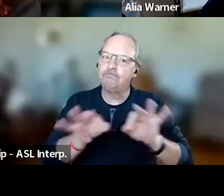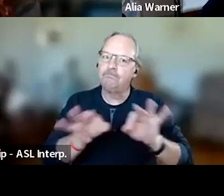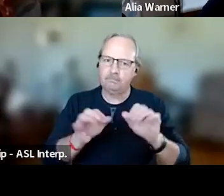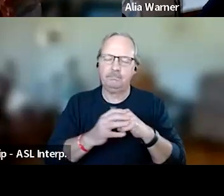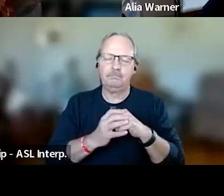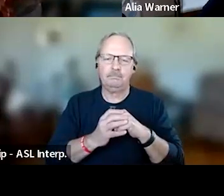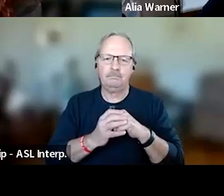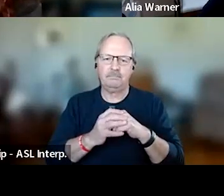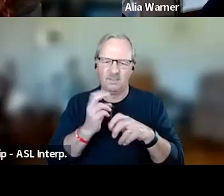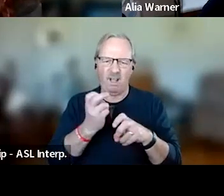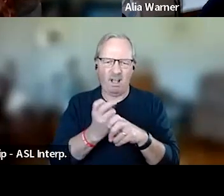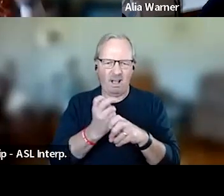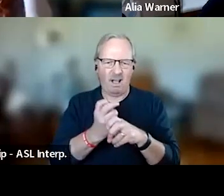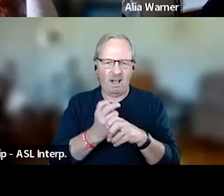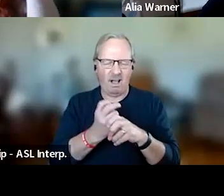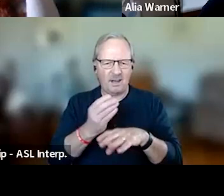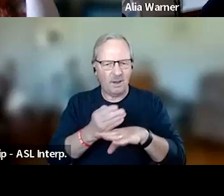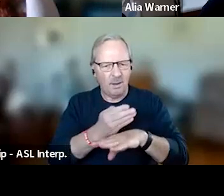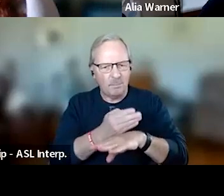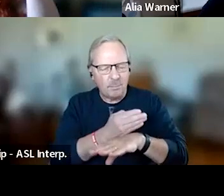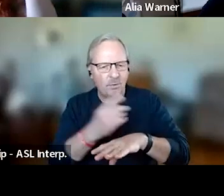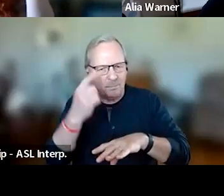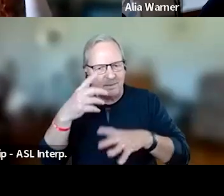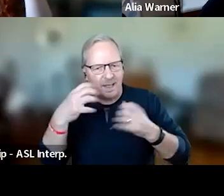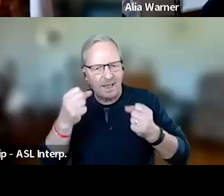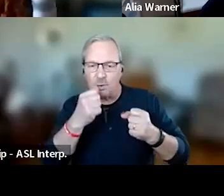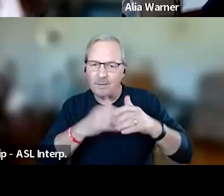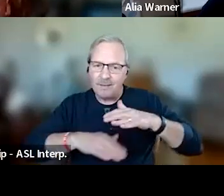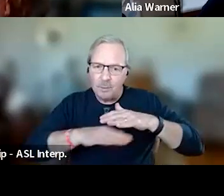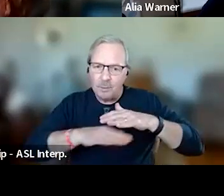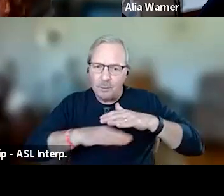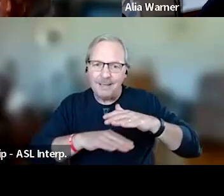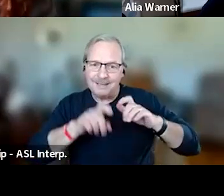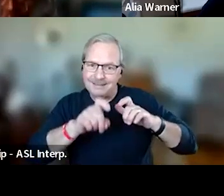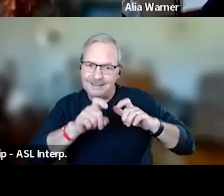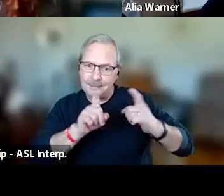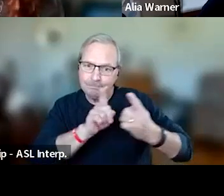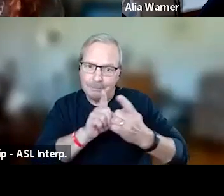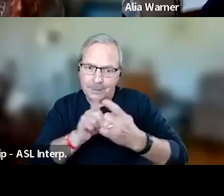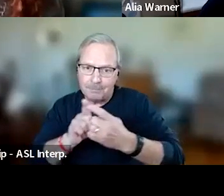It's really hard to improve mental health if you don't have your basic needs met. And there are a lot of folks that are providing